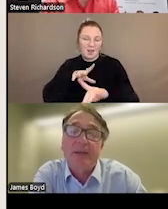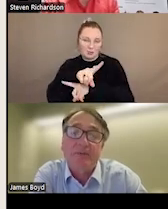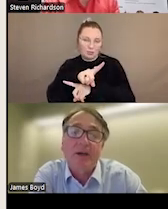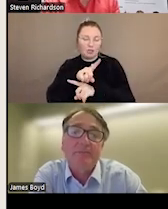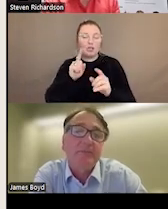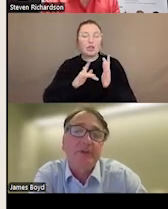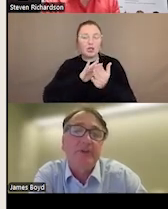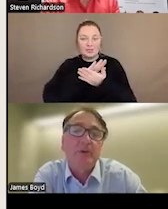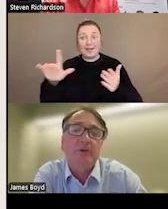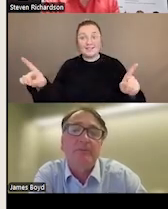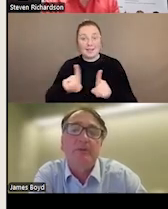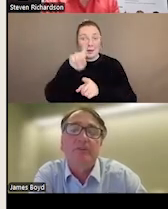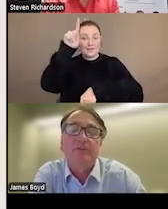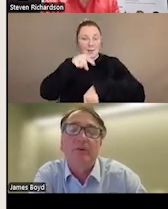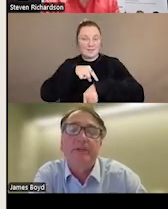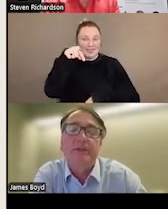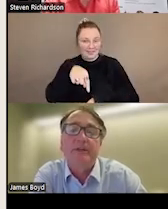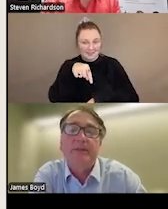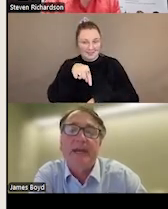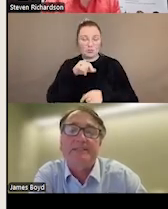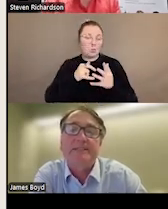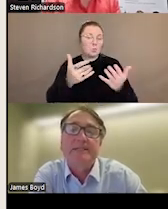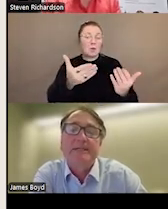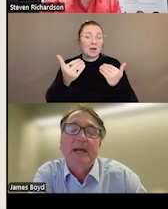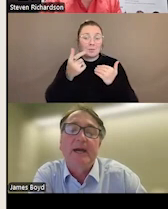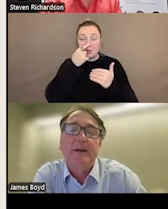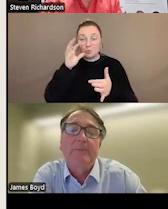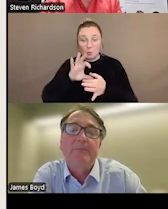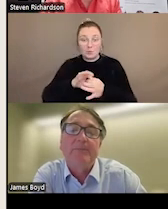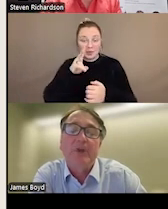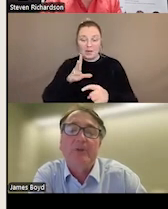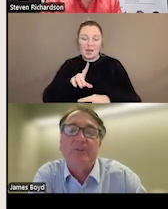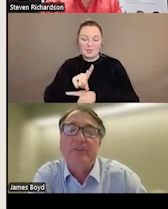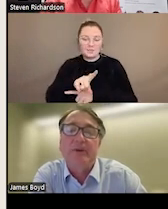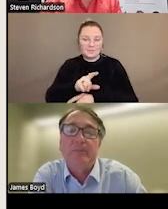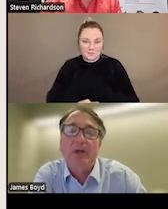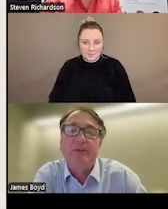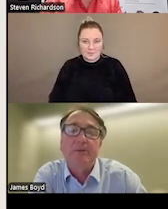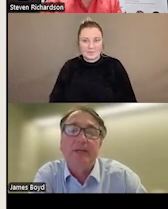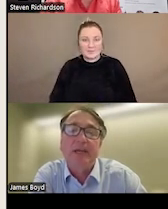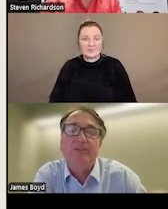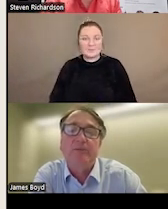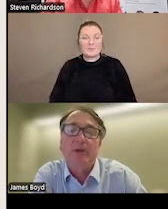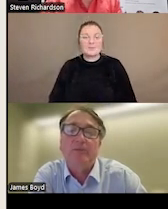same time. You are welcome to join that. Don't miss the Marlin Communications one on